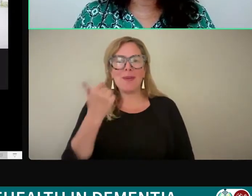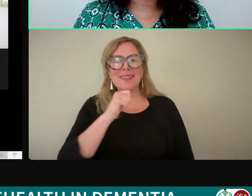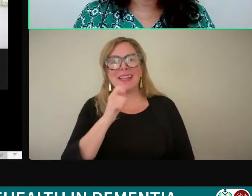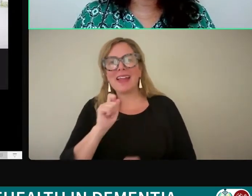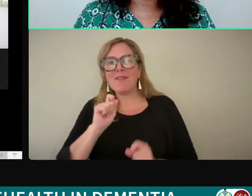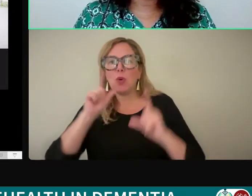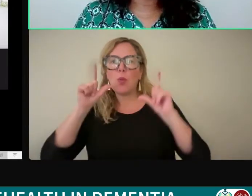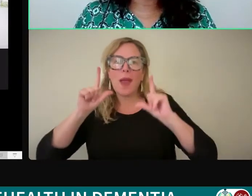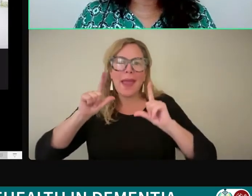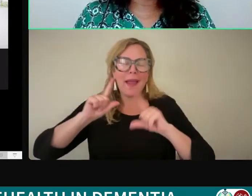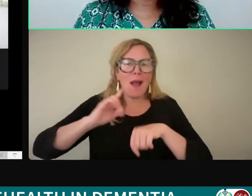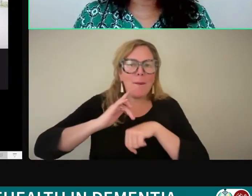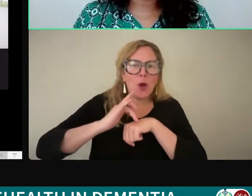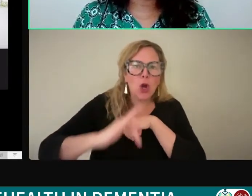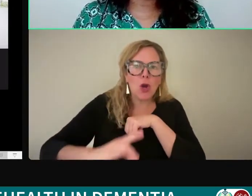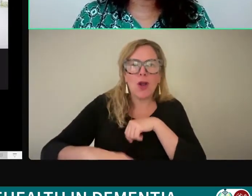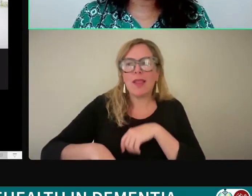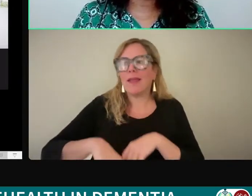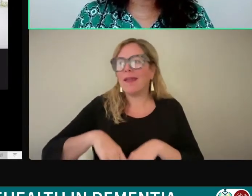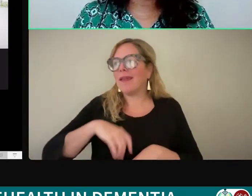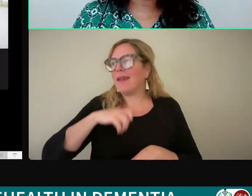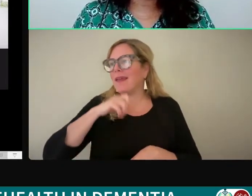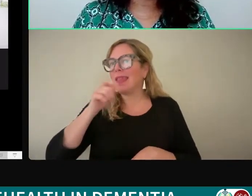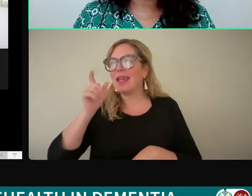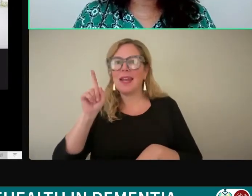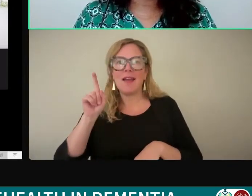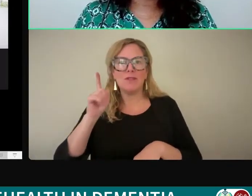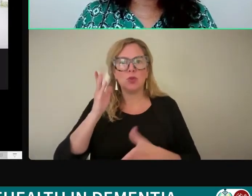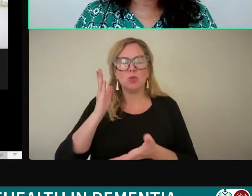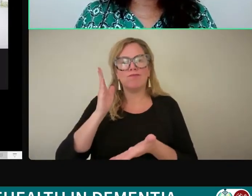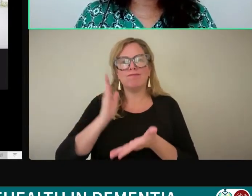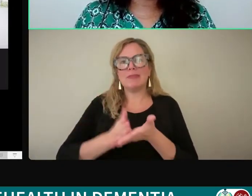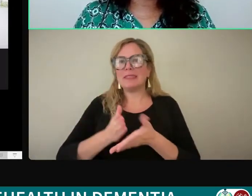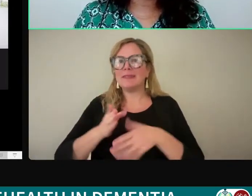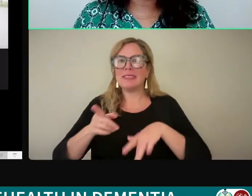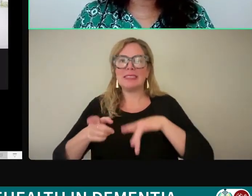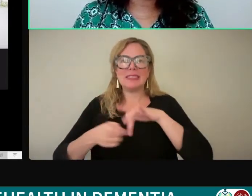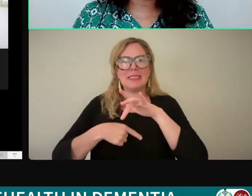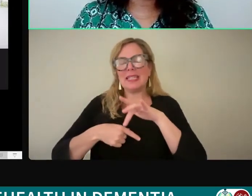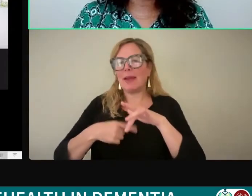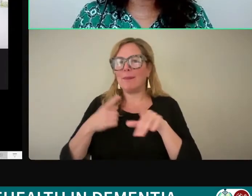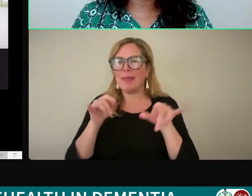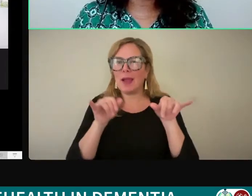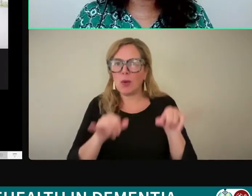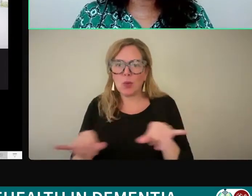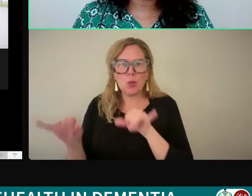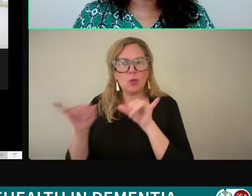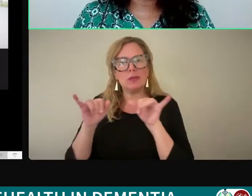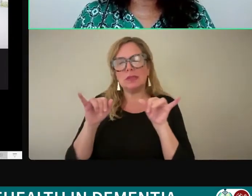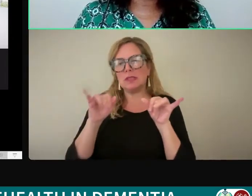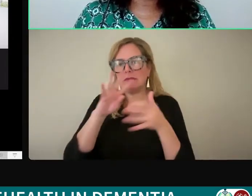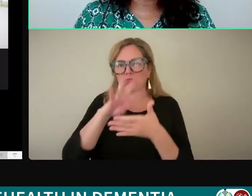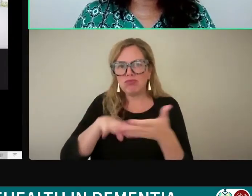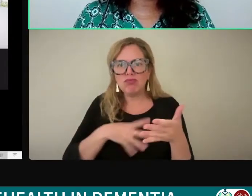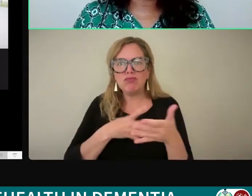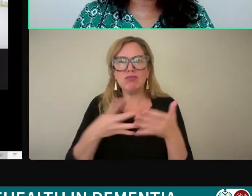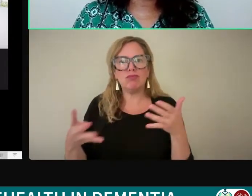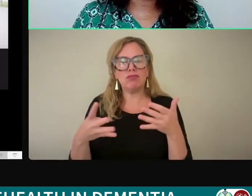to skip their usual visit from their home health aid and so on to come to the visit.